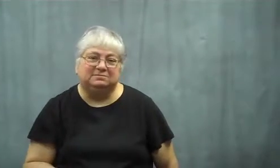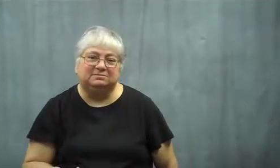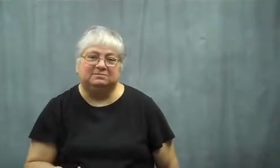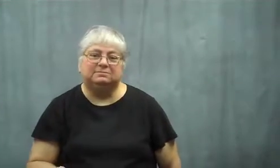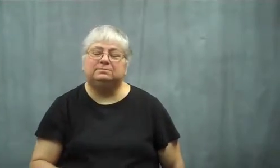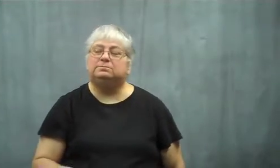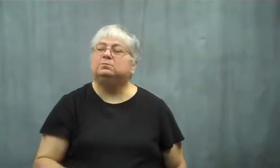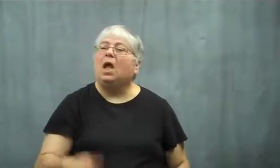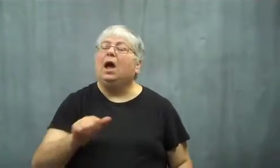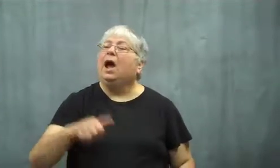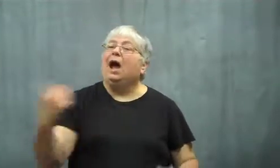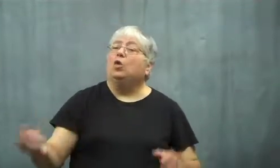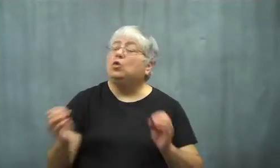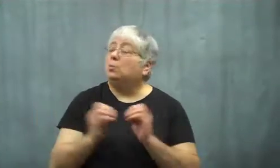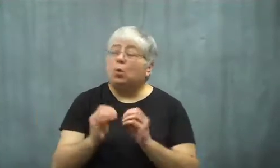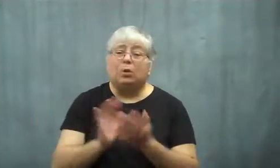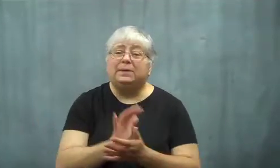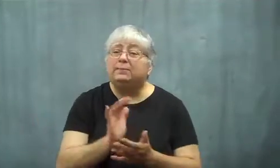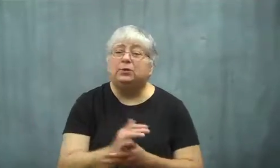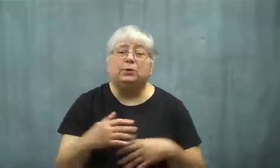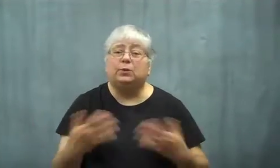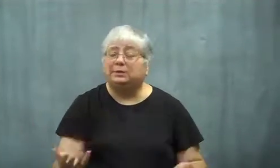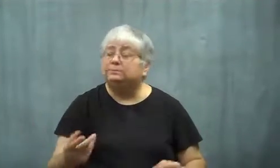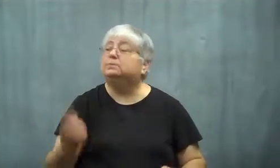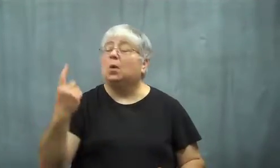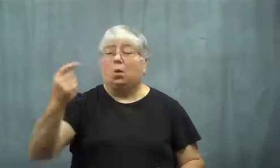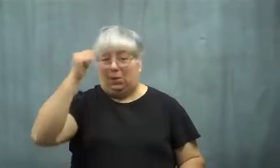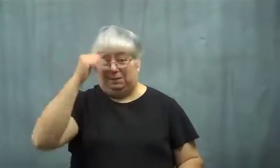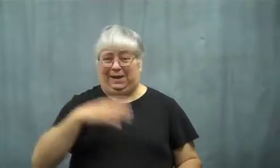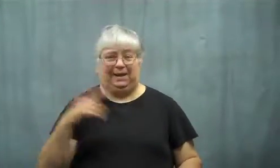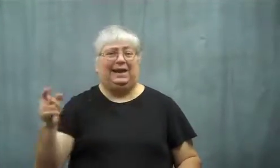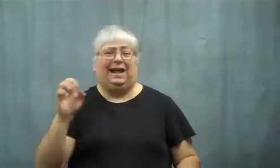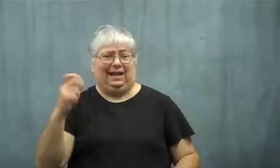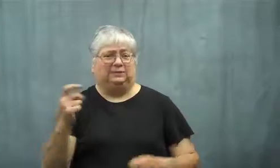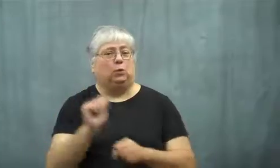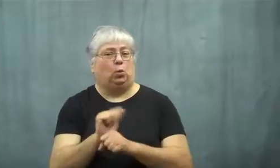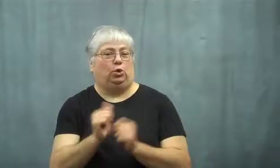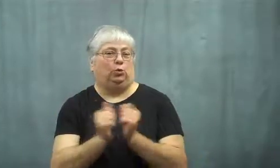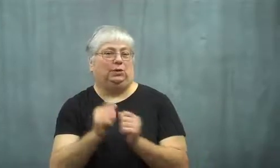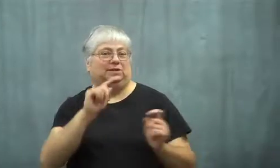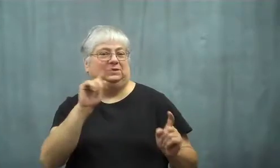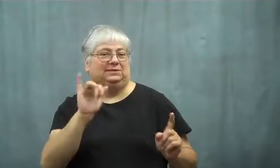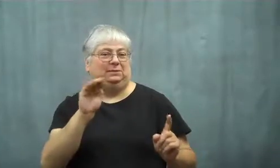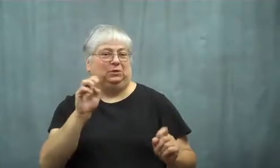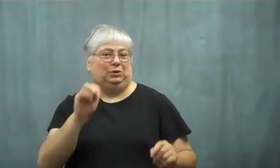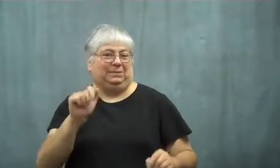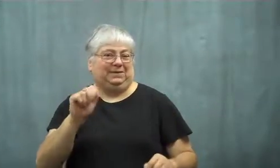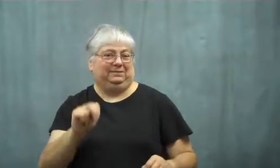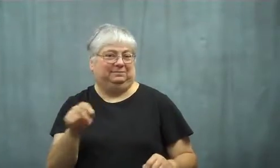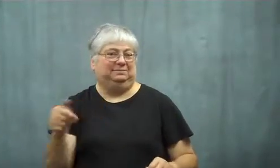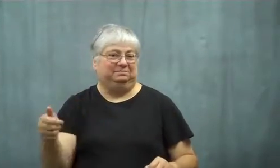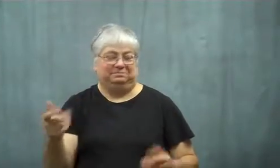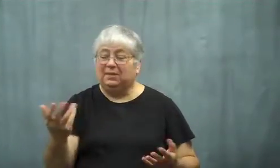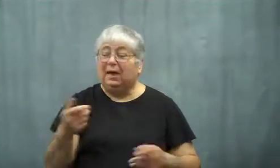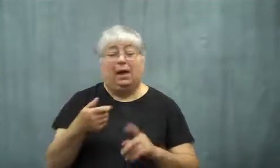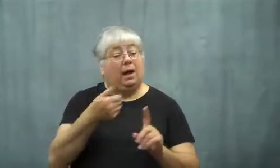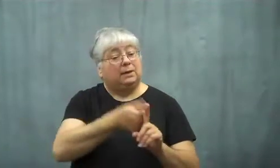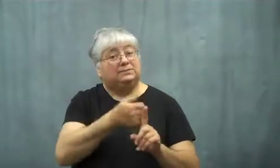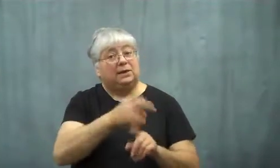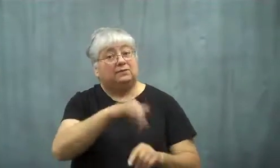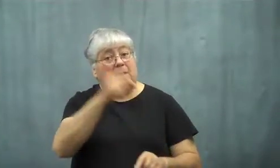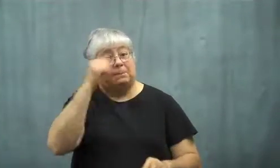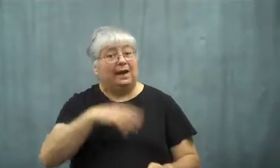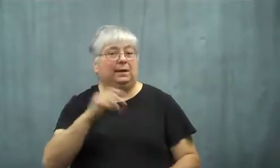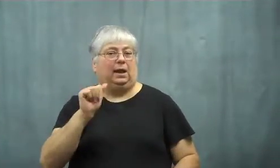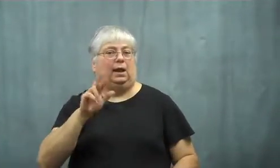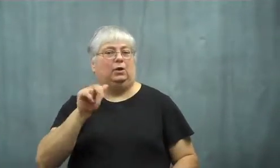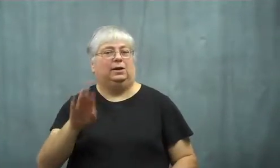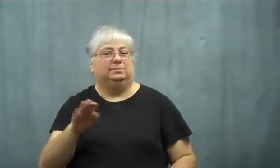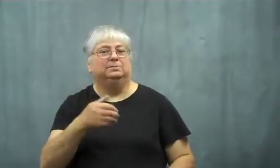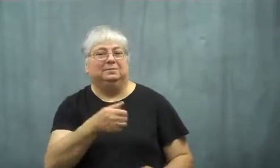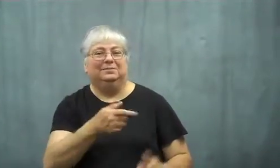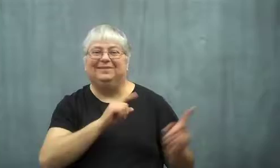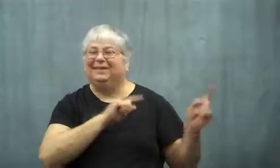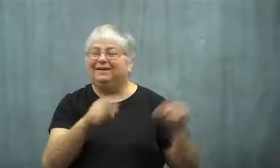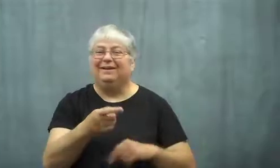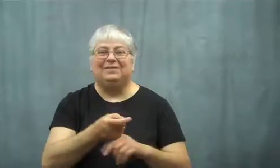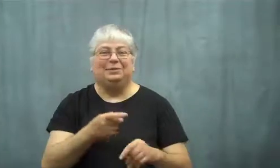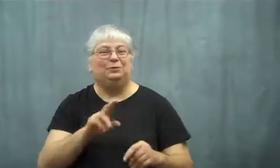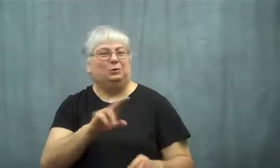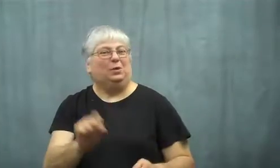Another document was from a former co worker of Zimmerman's.